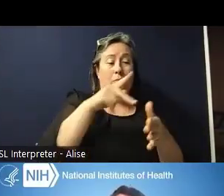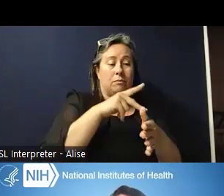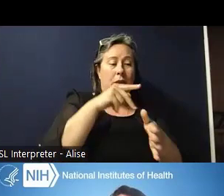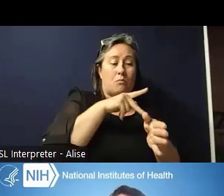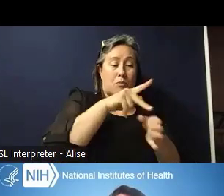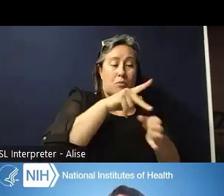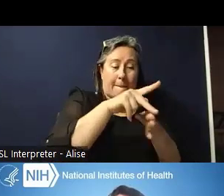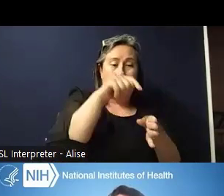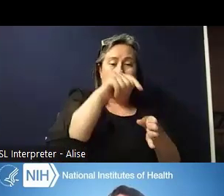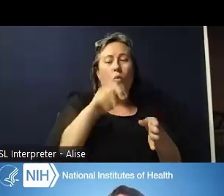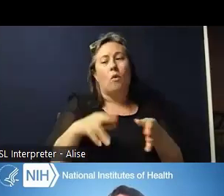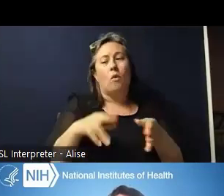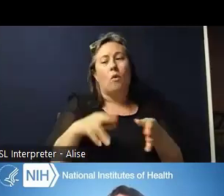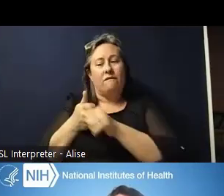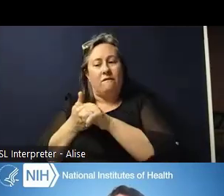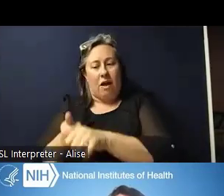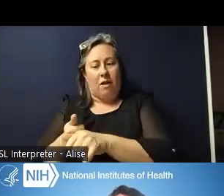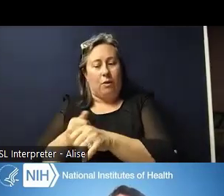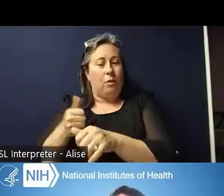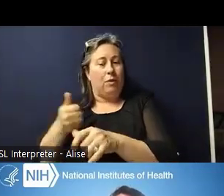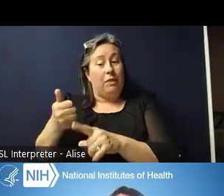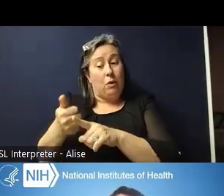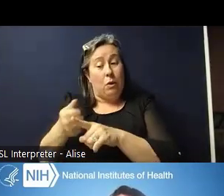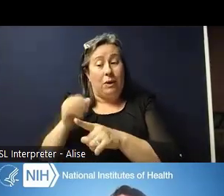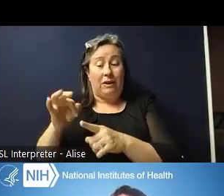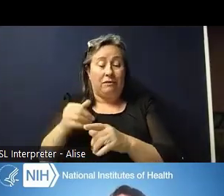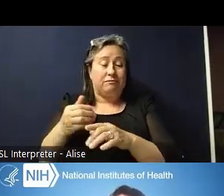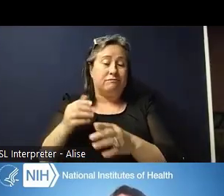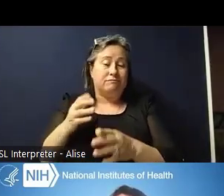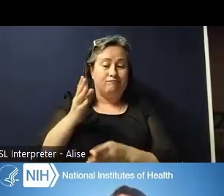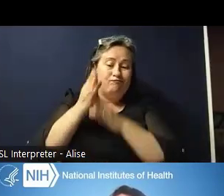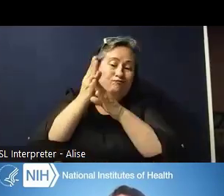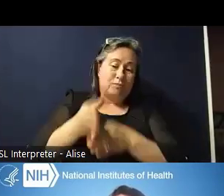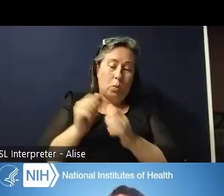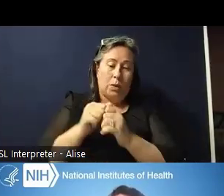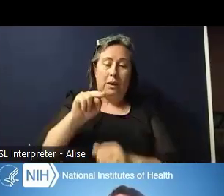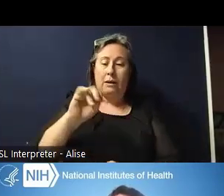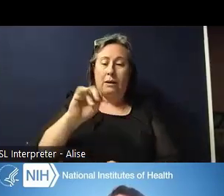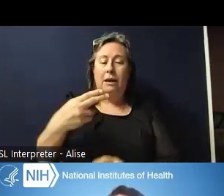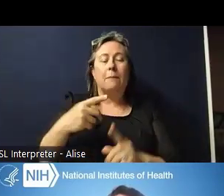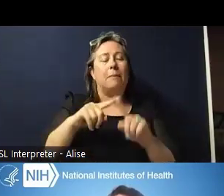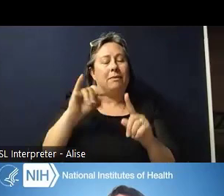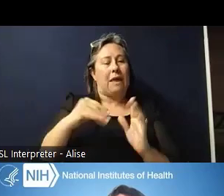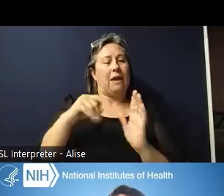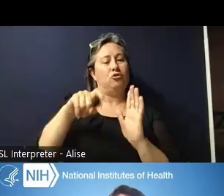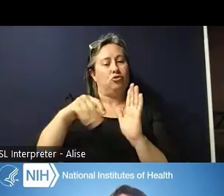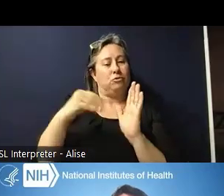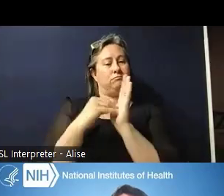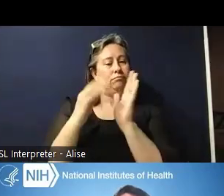as long as it aligns with the NIH requirements, but that expectation needs to be captured in the written agreement.